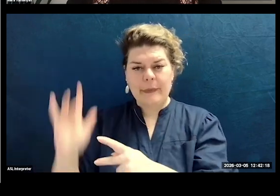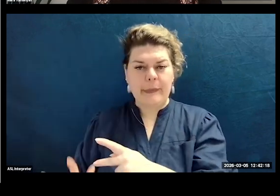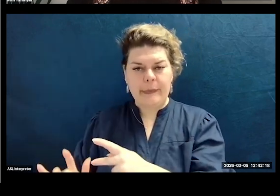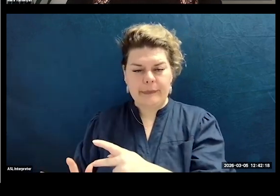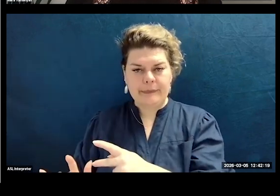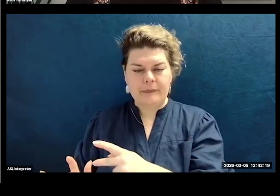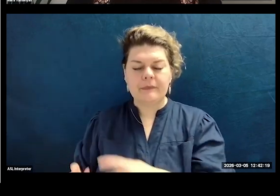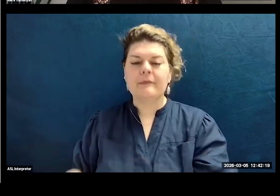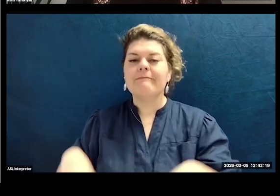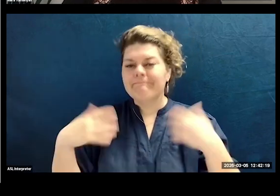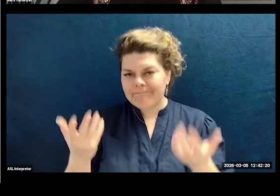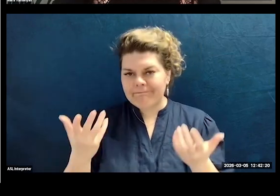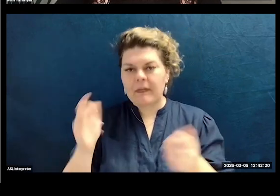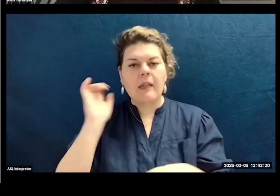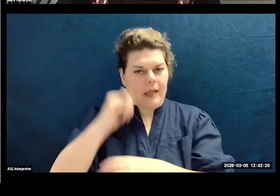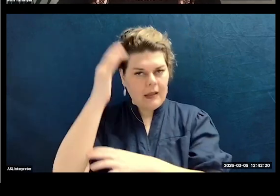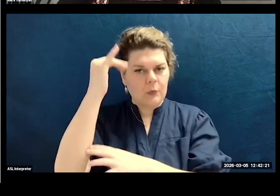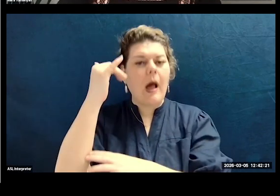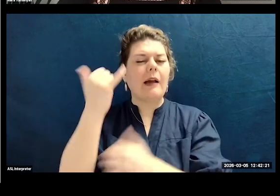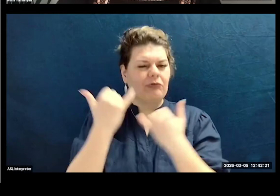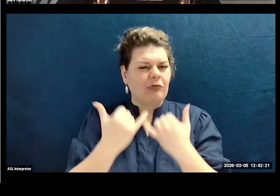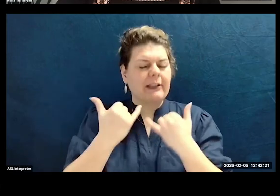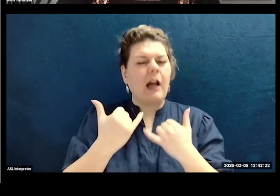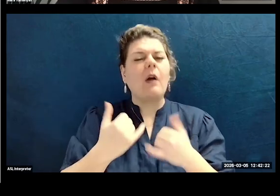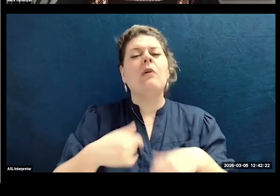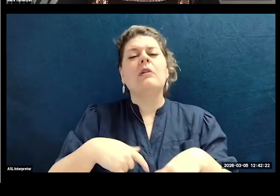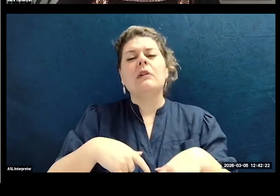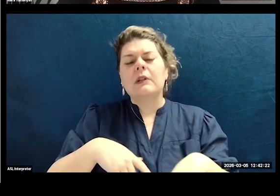That is why I'll take a few minutes to review proper way